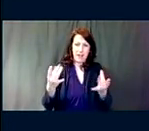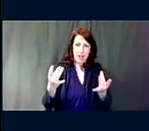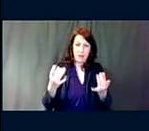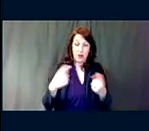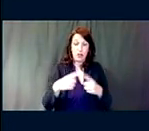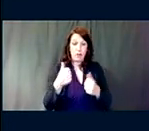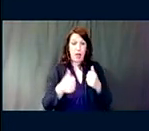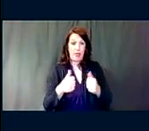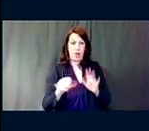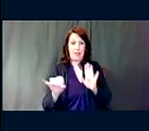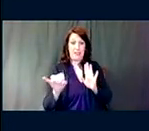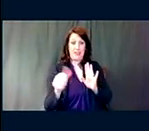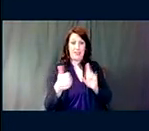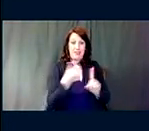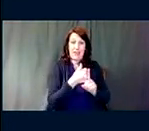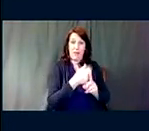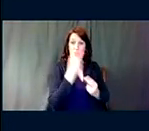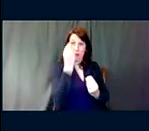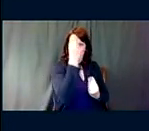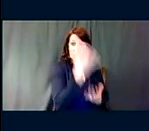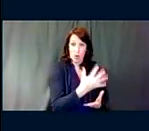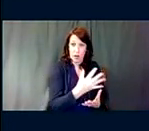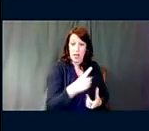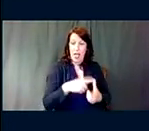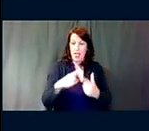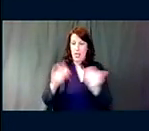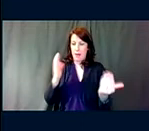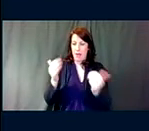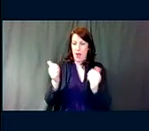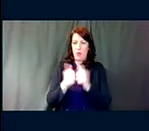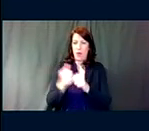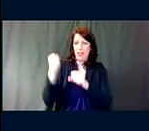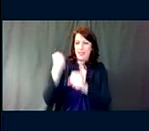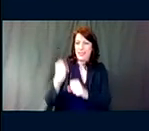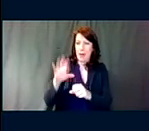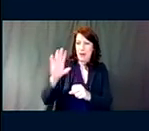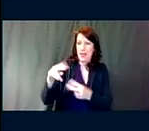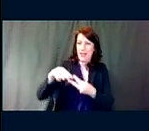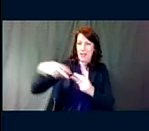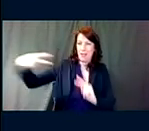OUTCOMES SHOULD OVERCOME ETHNICITY VERSUS THAT WHICH IS DOMINANT IN THEIR GENETIC ANCESTRY? AND WHAT DO YOU SEE AS POTENTIAL